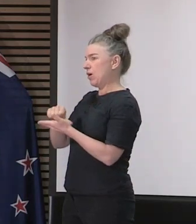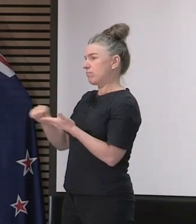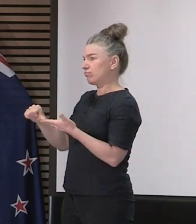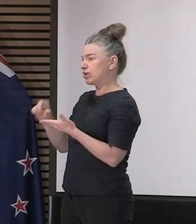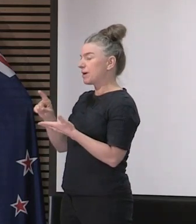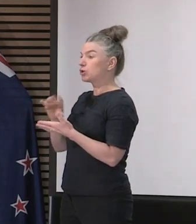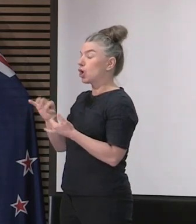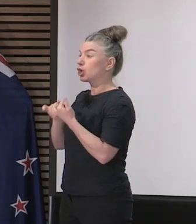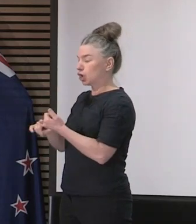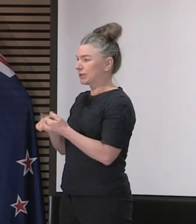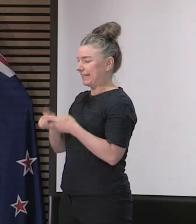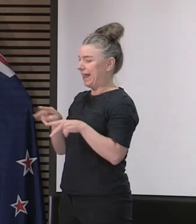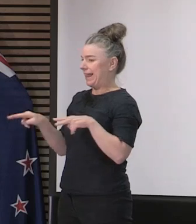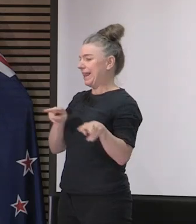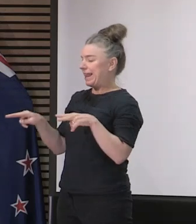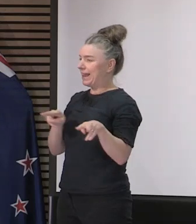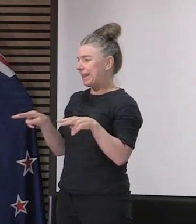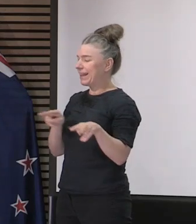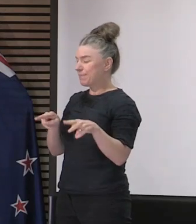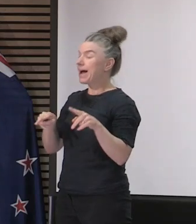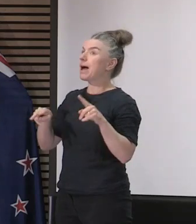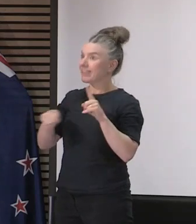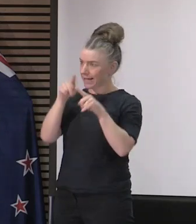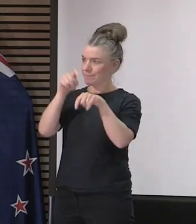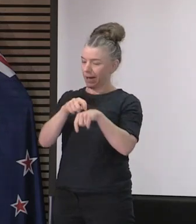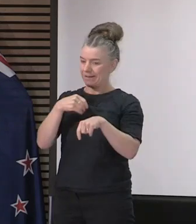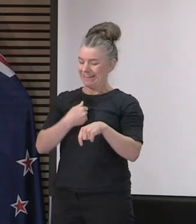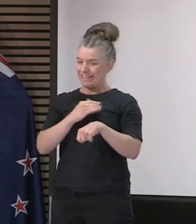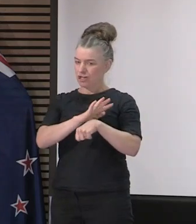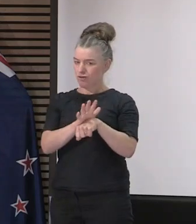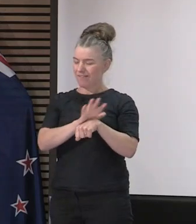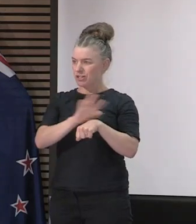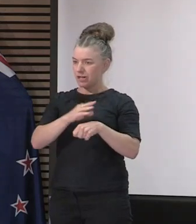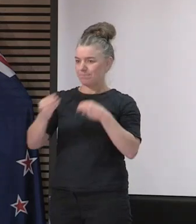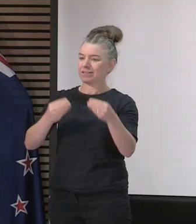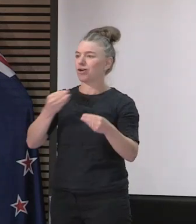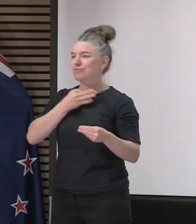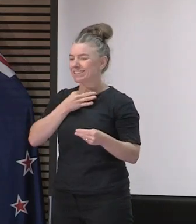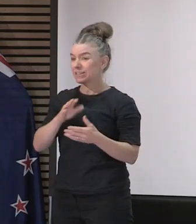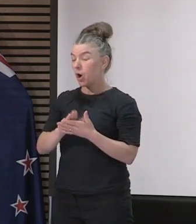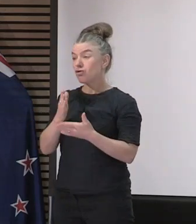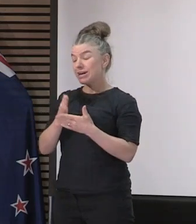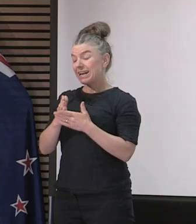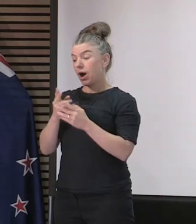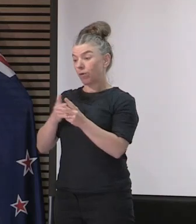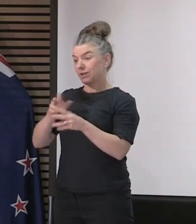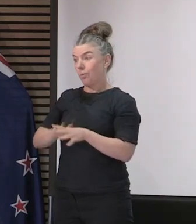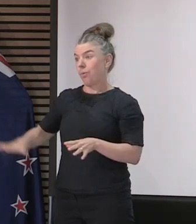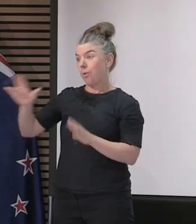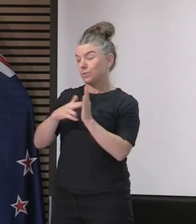dealing with any acute care needs that come through the door and, of course, maintain vigilance in keeping things